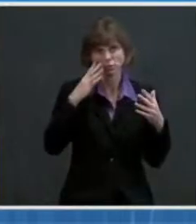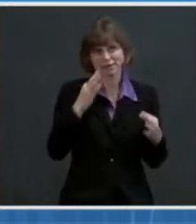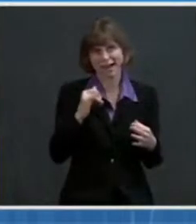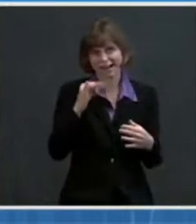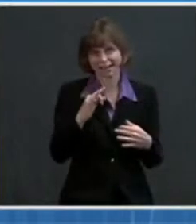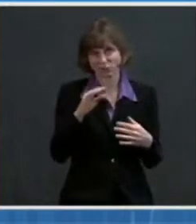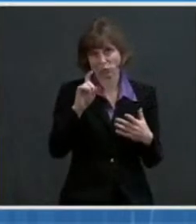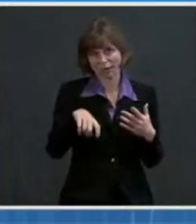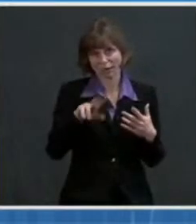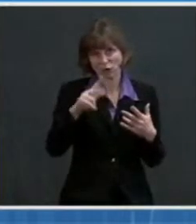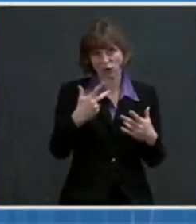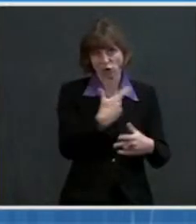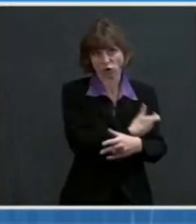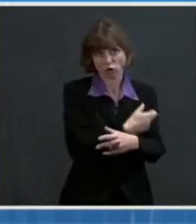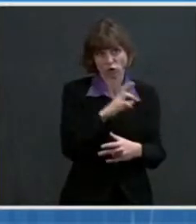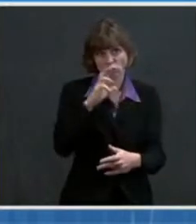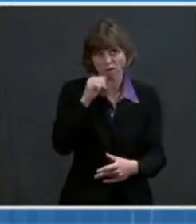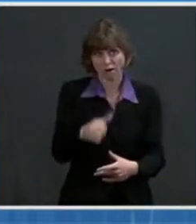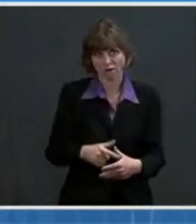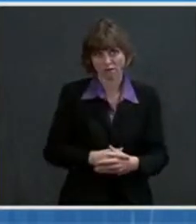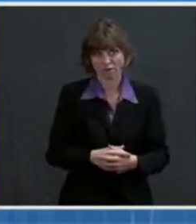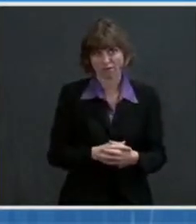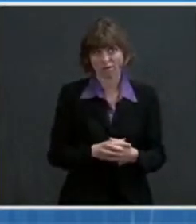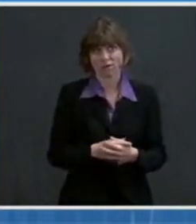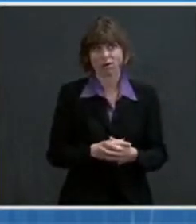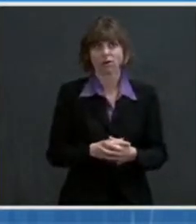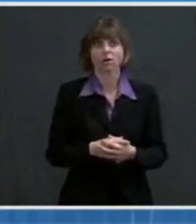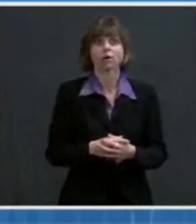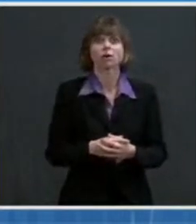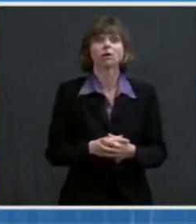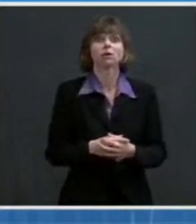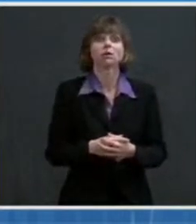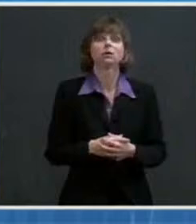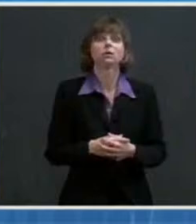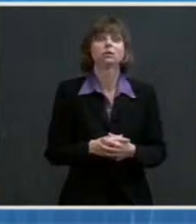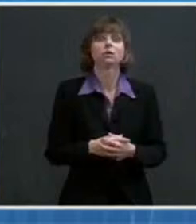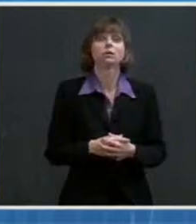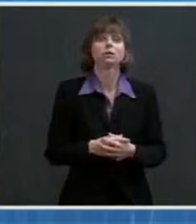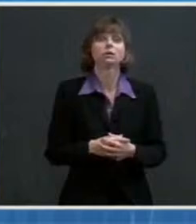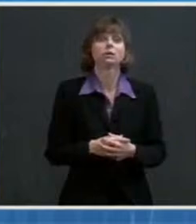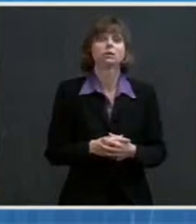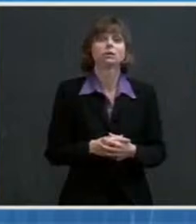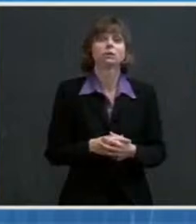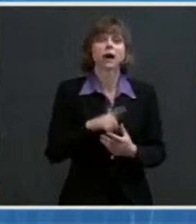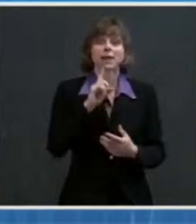SUCCESS OR TO DETERMINE WHETHER A THIRD DOSE MIGHT BE NECESSARY